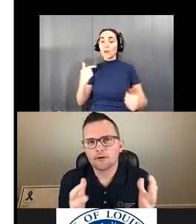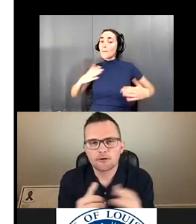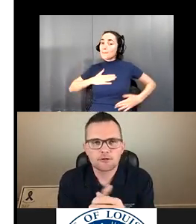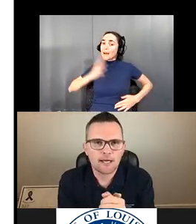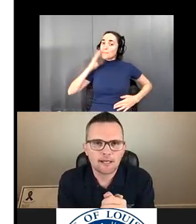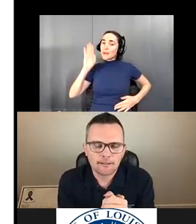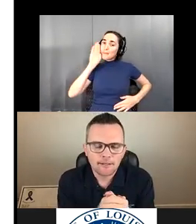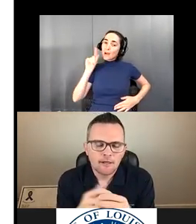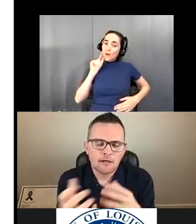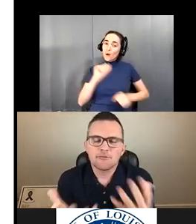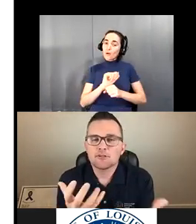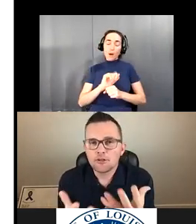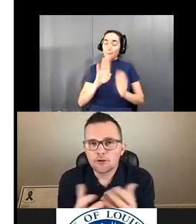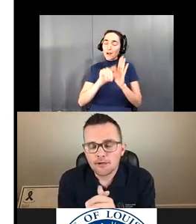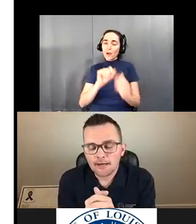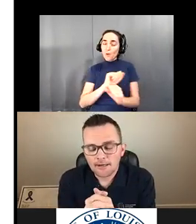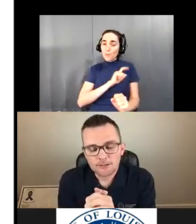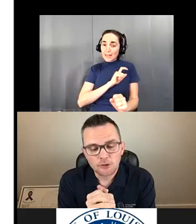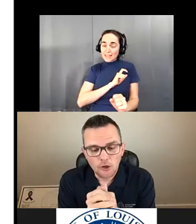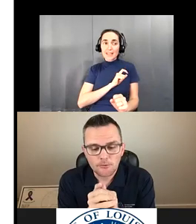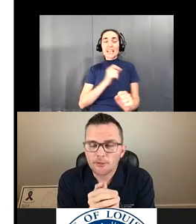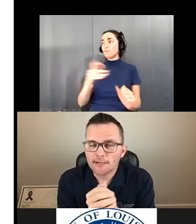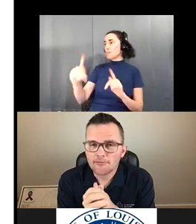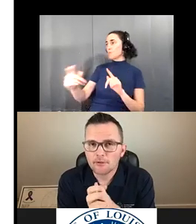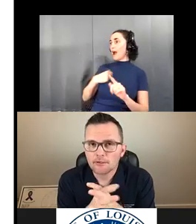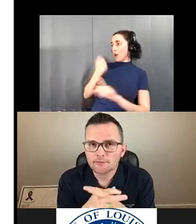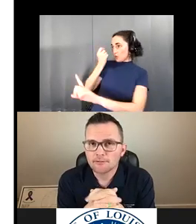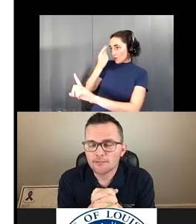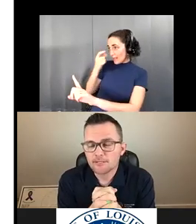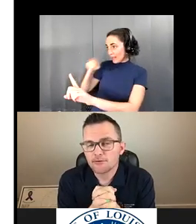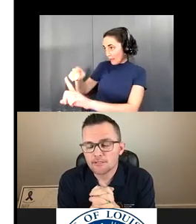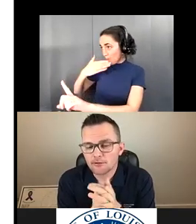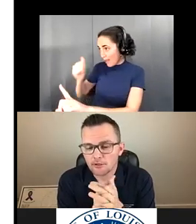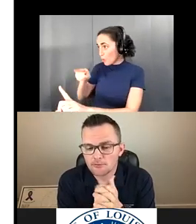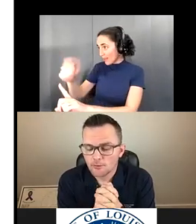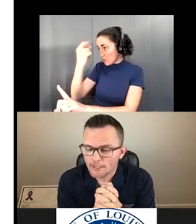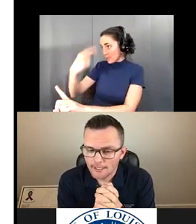understanding of each other. I sure hope that we can have the safest outcomes that we can,